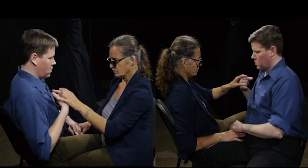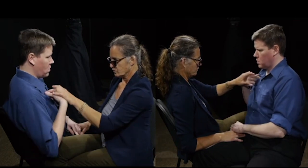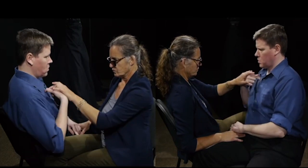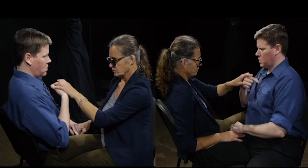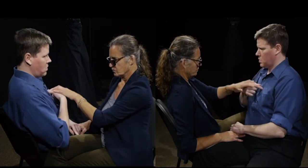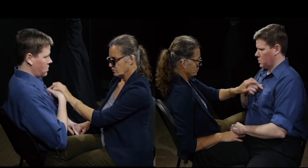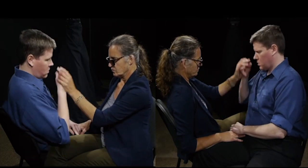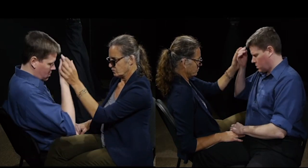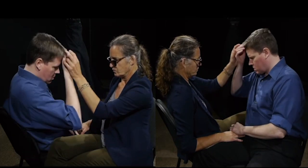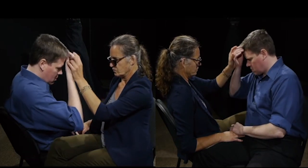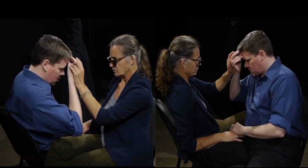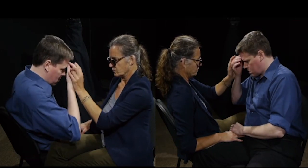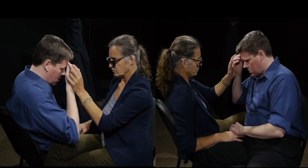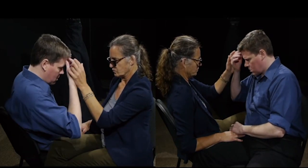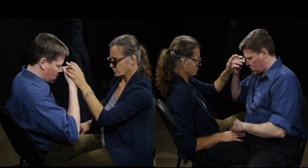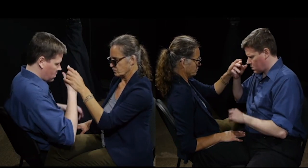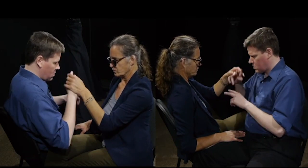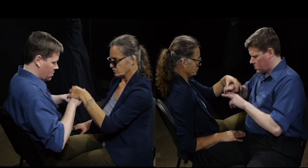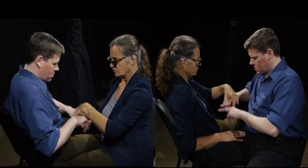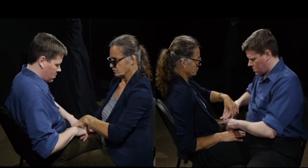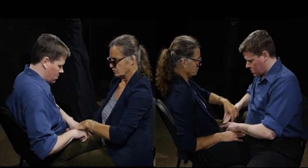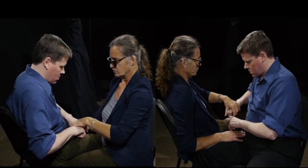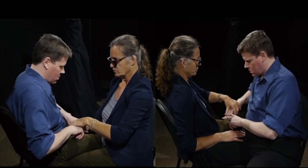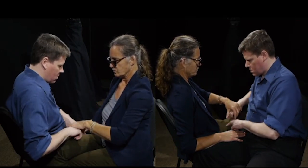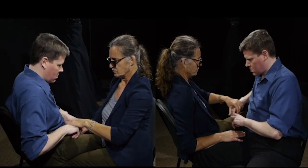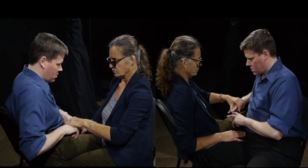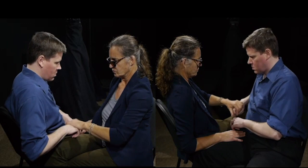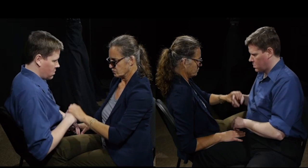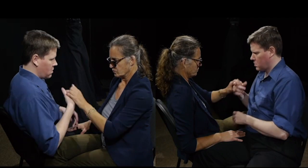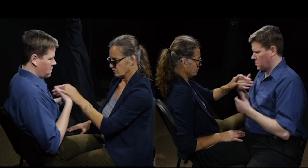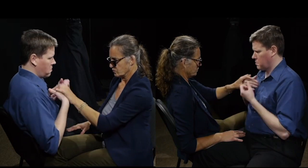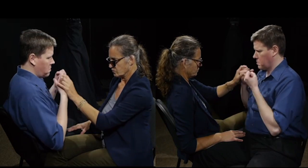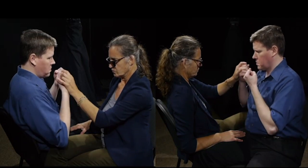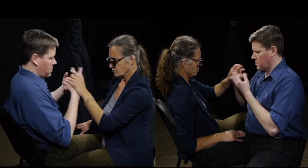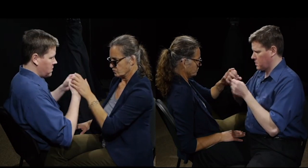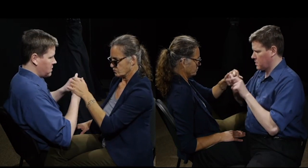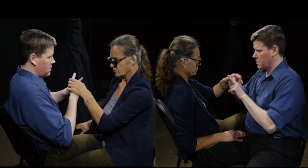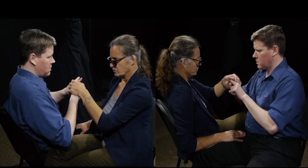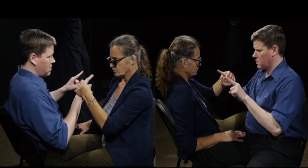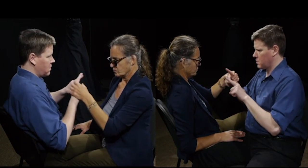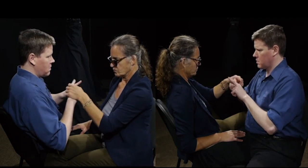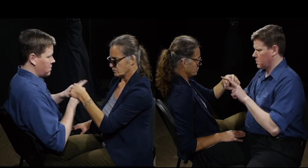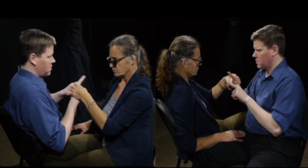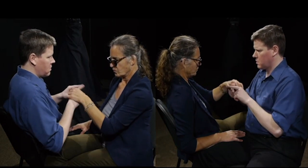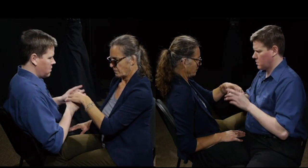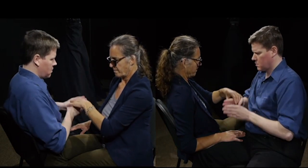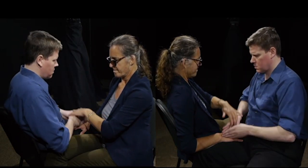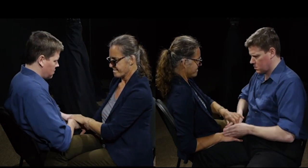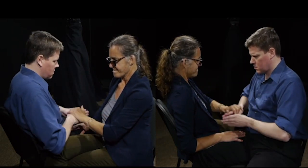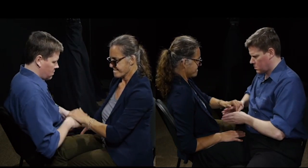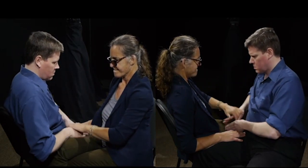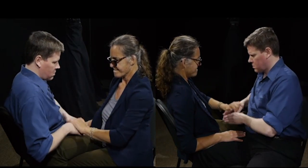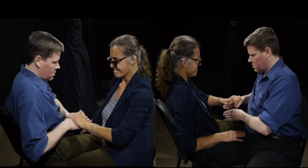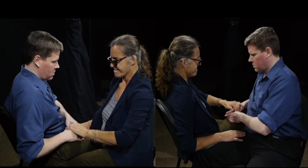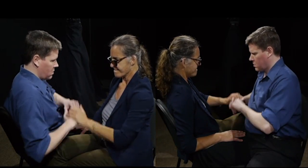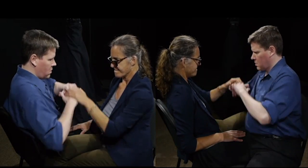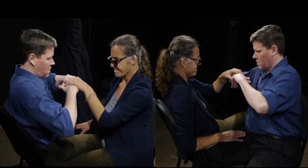[John] There are many different ways to arrange and analyze the data we collected. Each type of analysis brings into relief